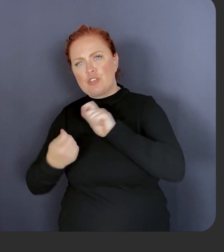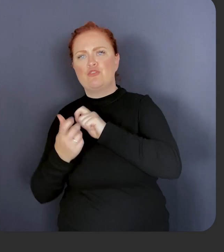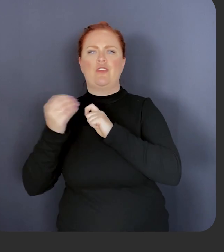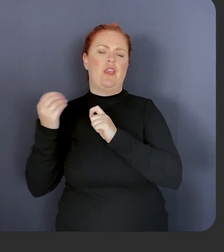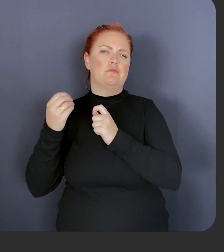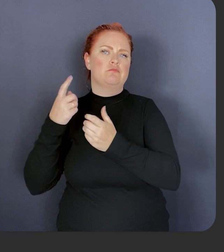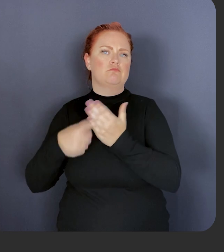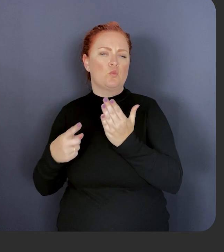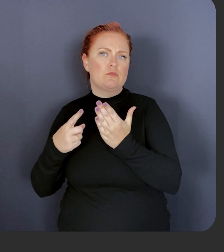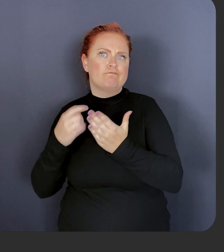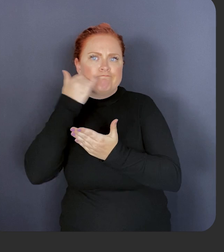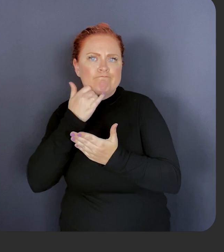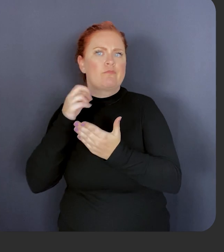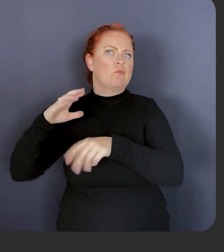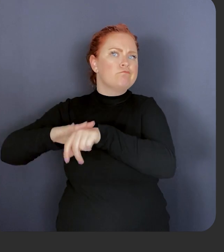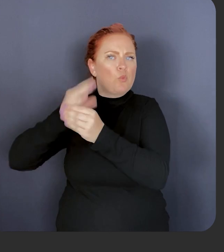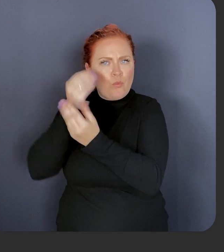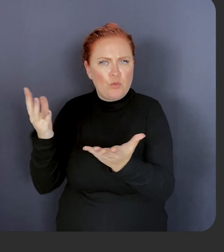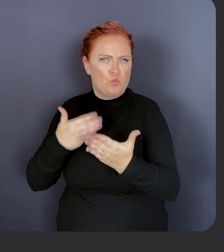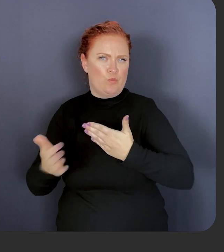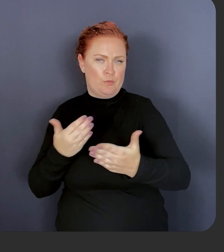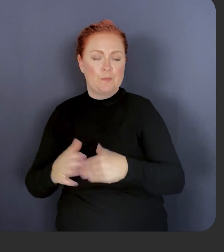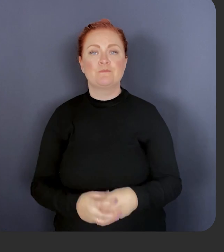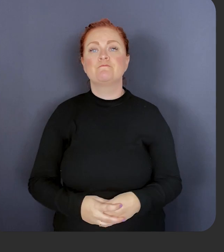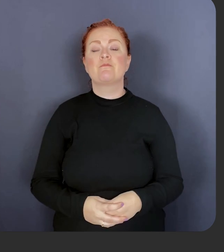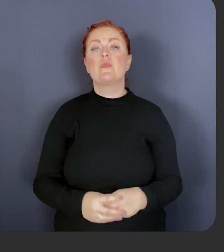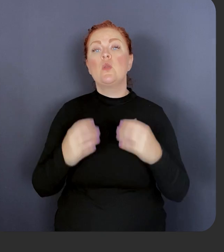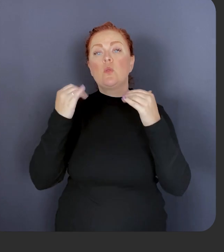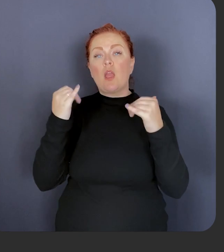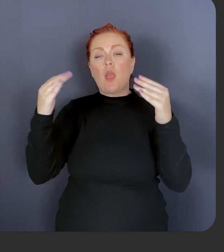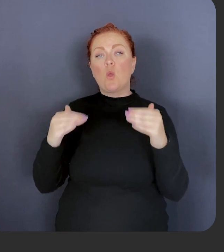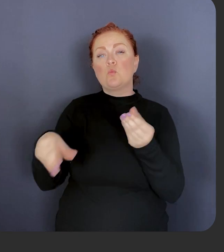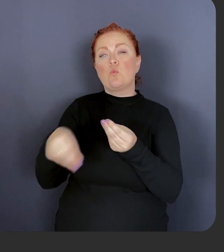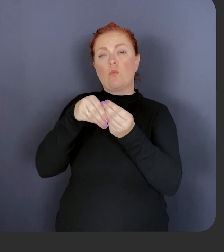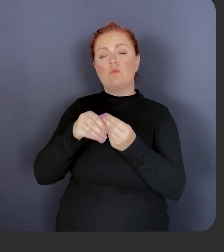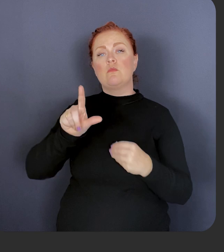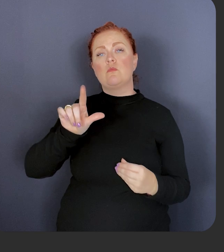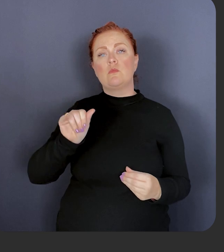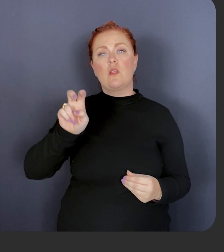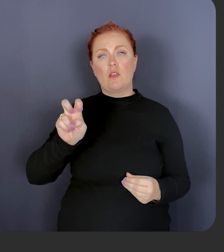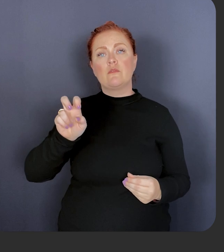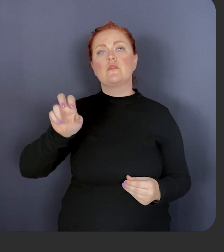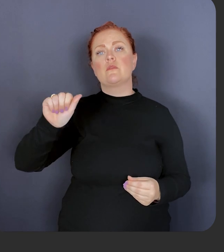So to do this, we're going to add the LiveAnnouncer.